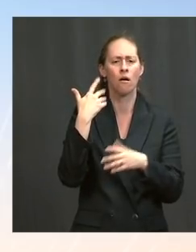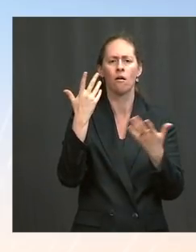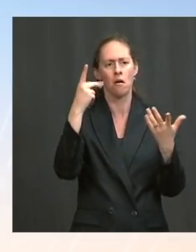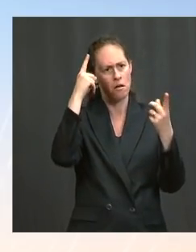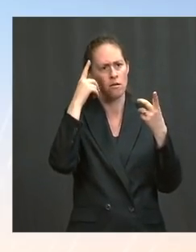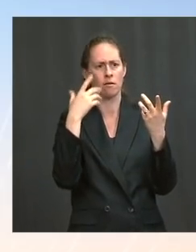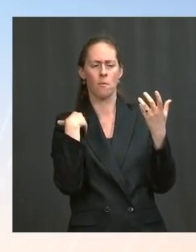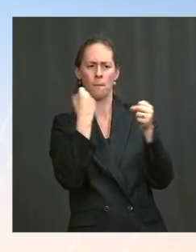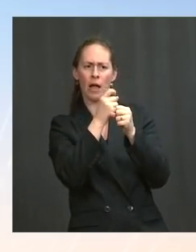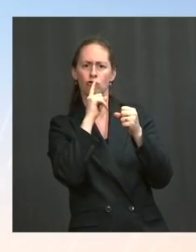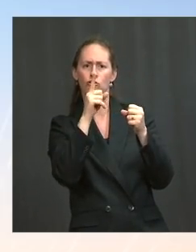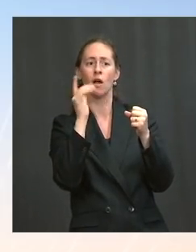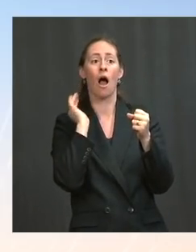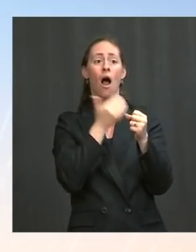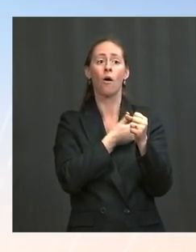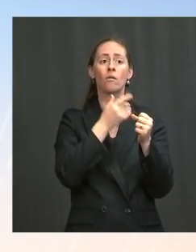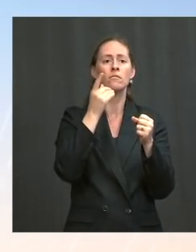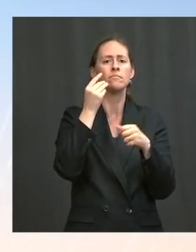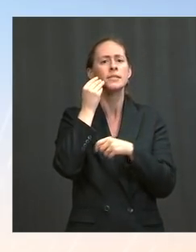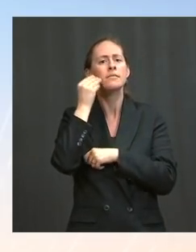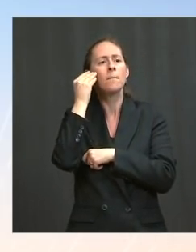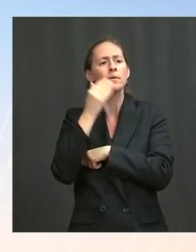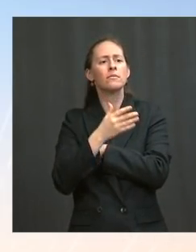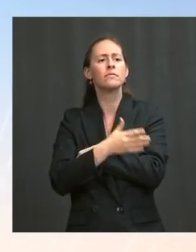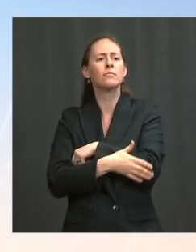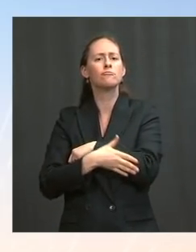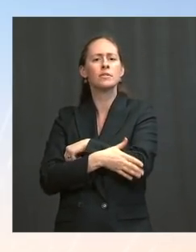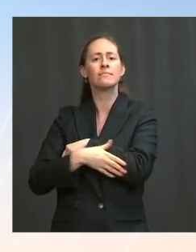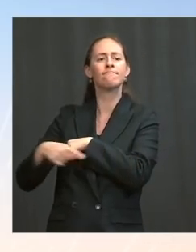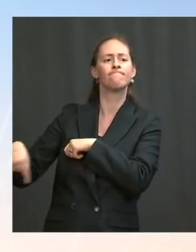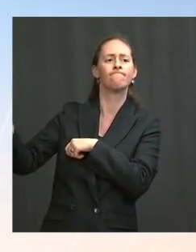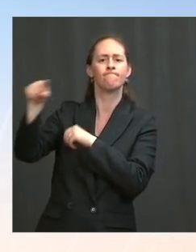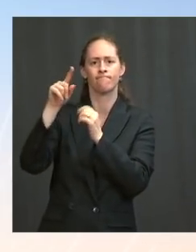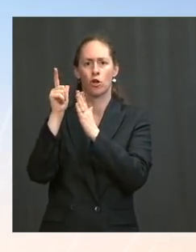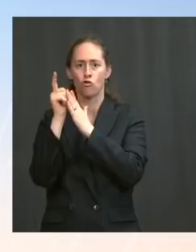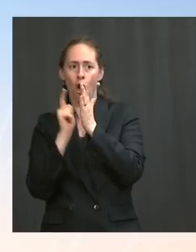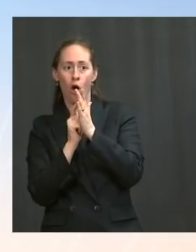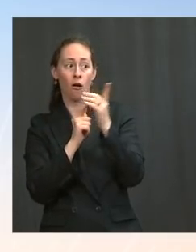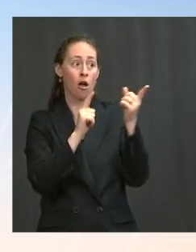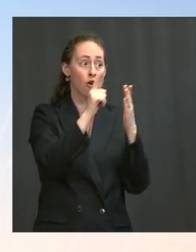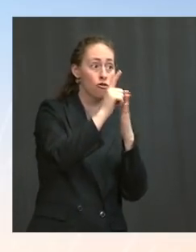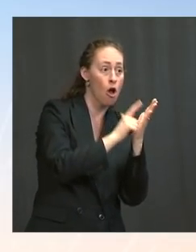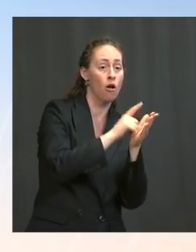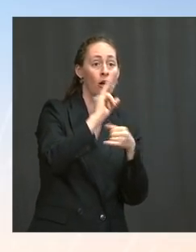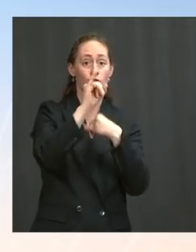with domestic law and international law as well. He has been clear -- the President has been clear